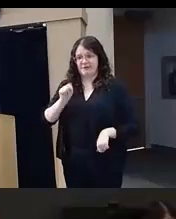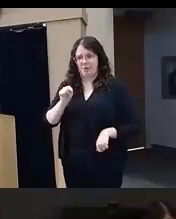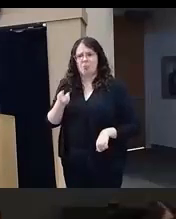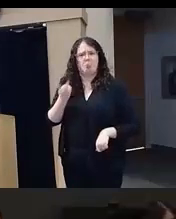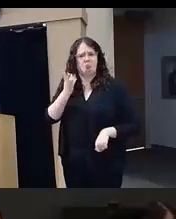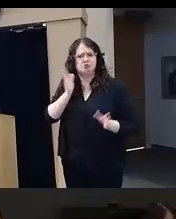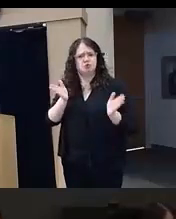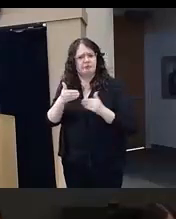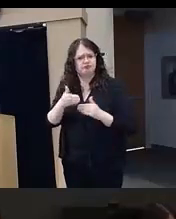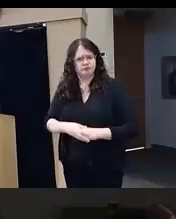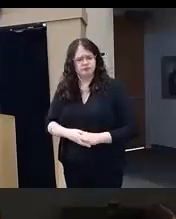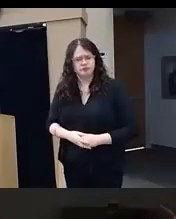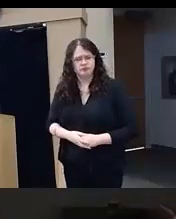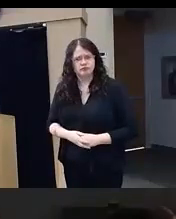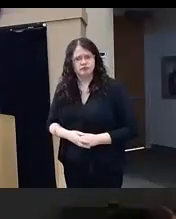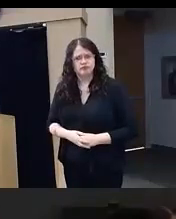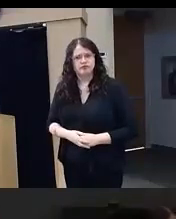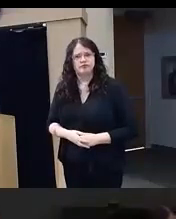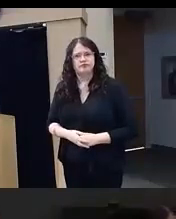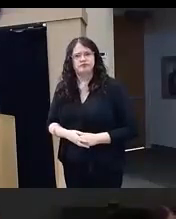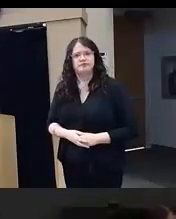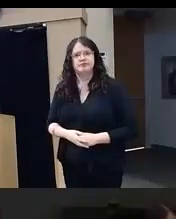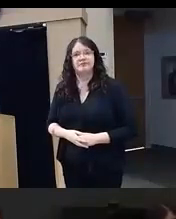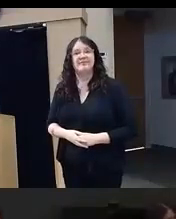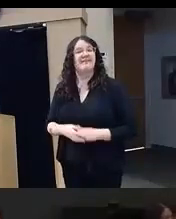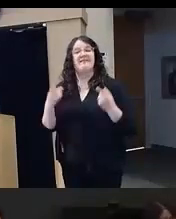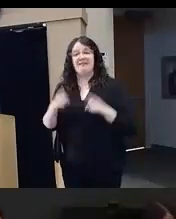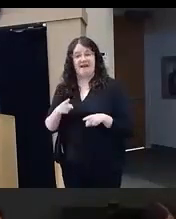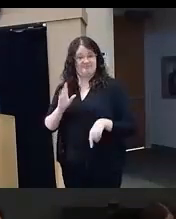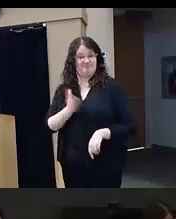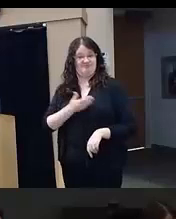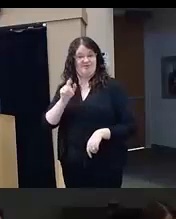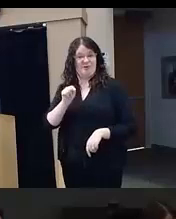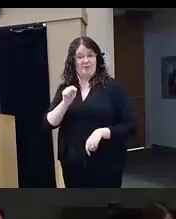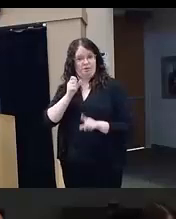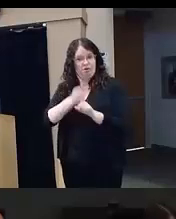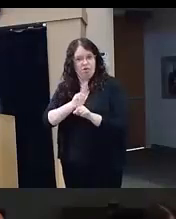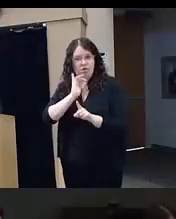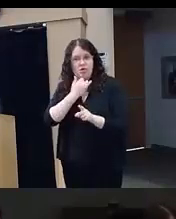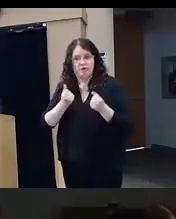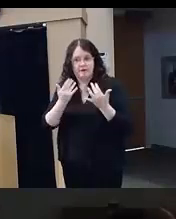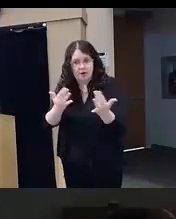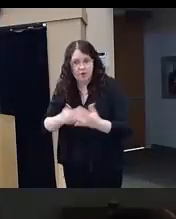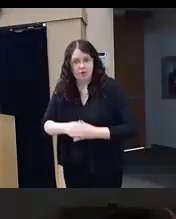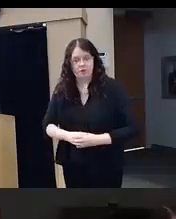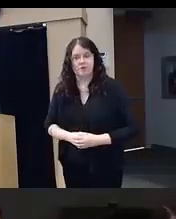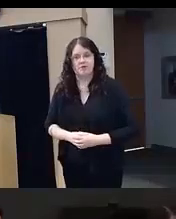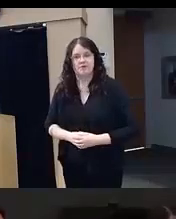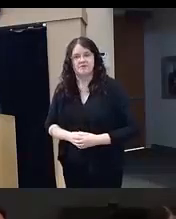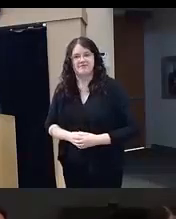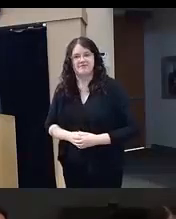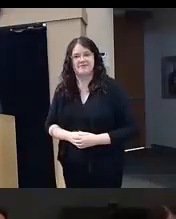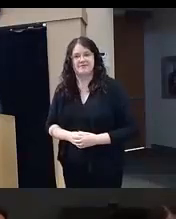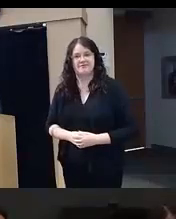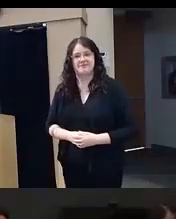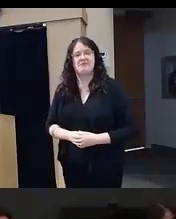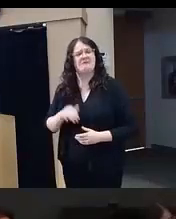apartment uh in Seattle a caught a fire and it also happened around you know late at night